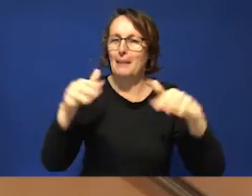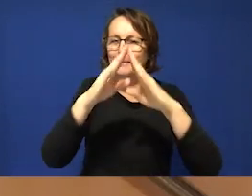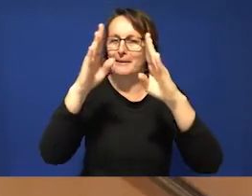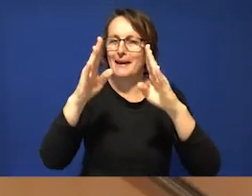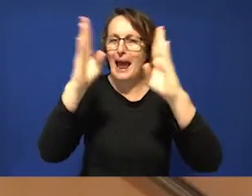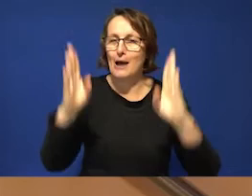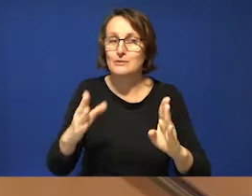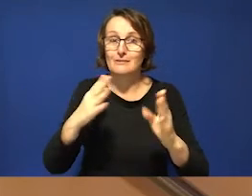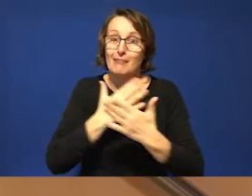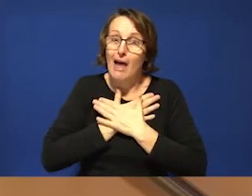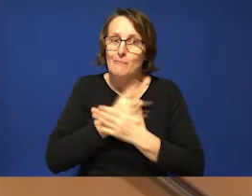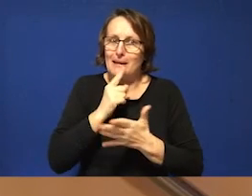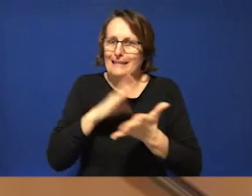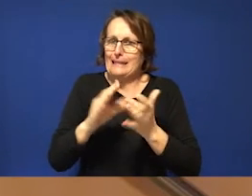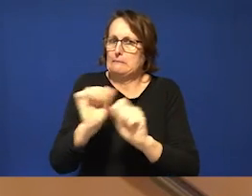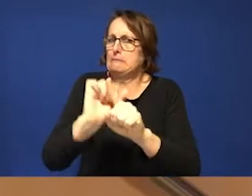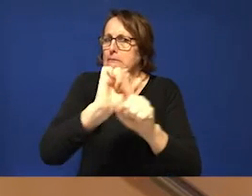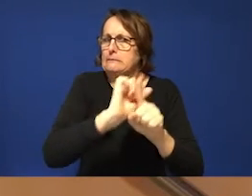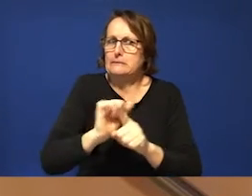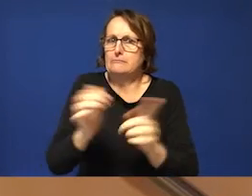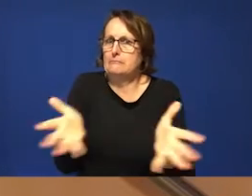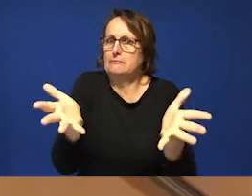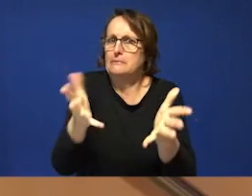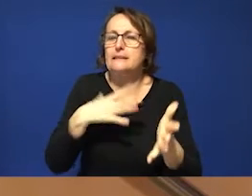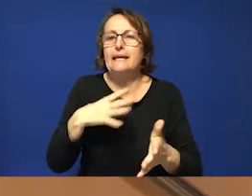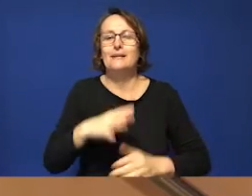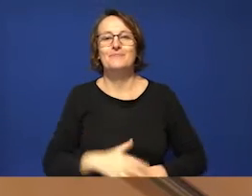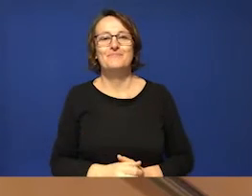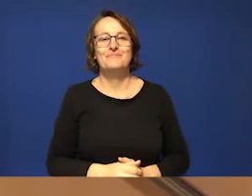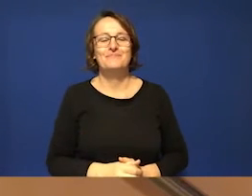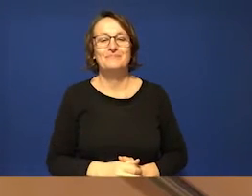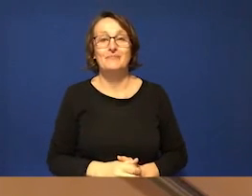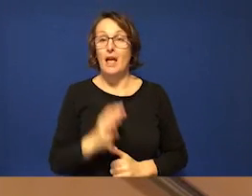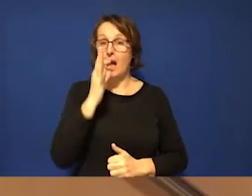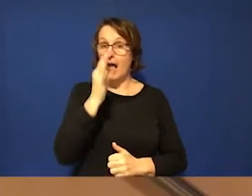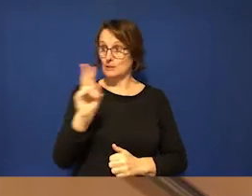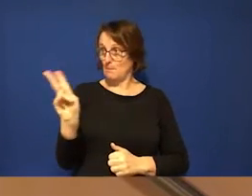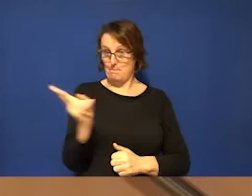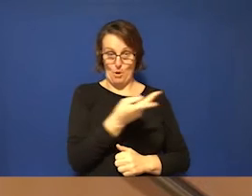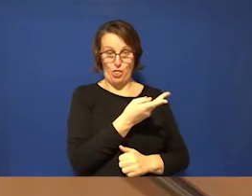What, and I'll ask you both this question but I'll start with you, Peter,